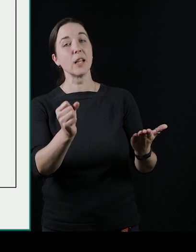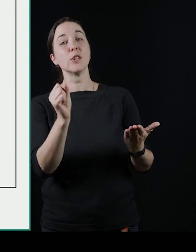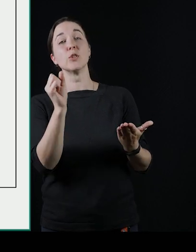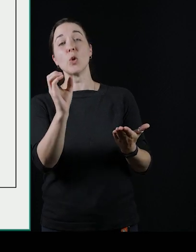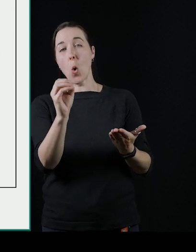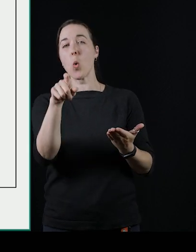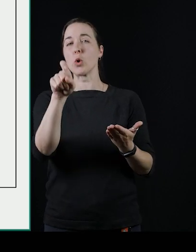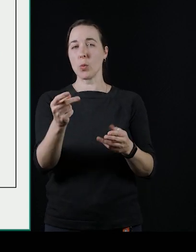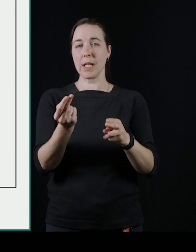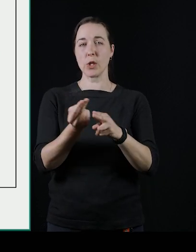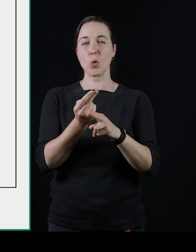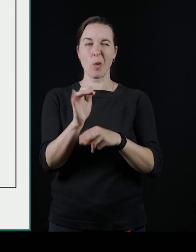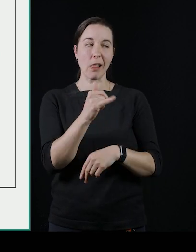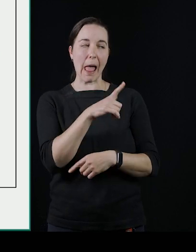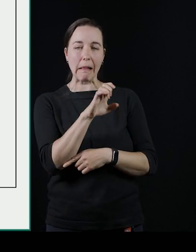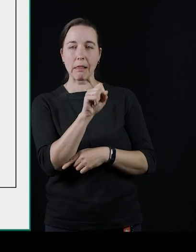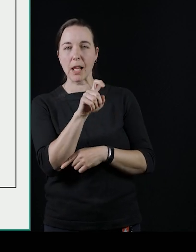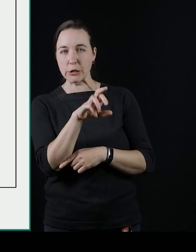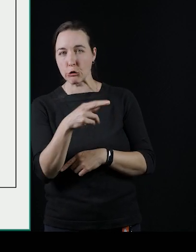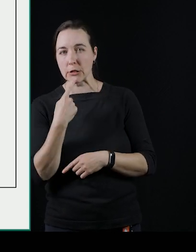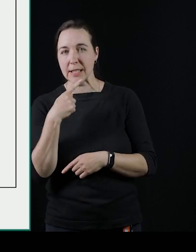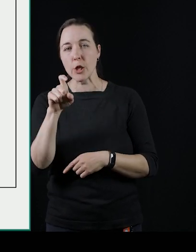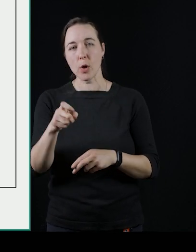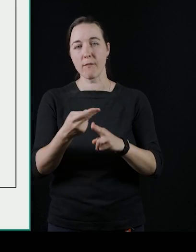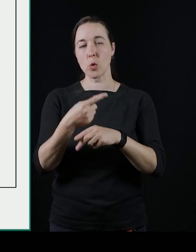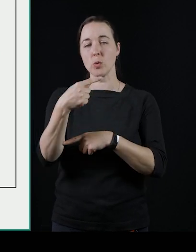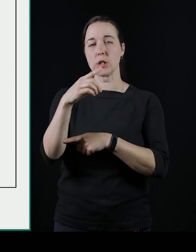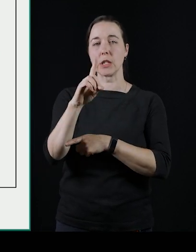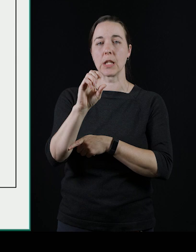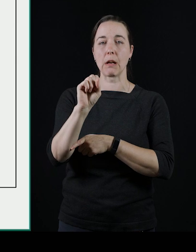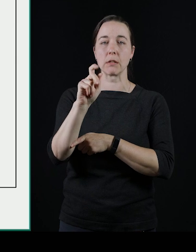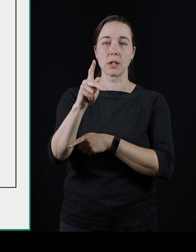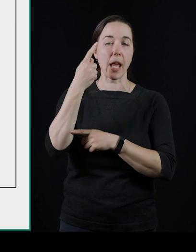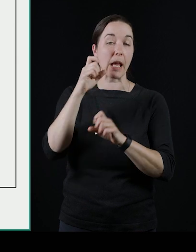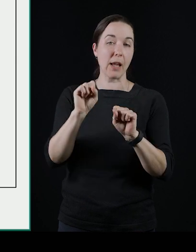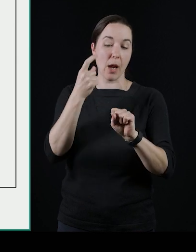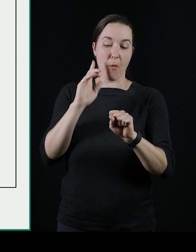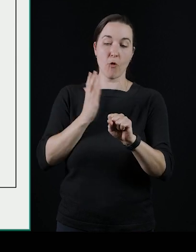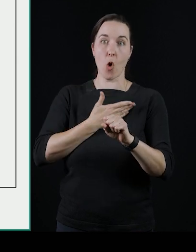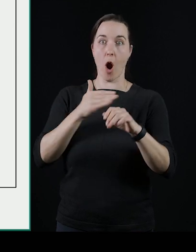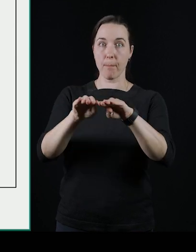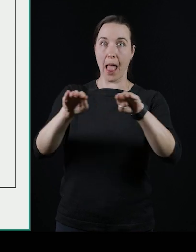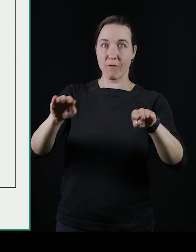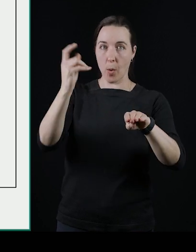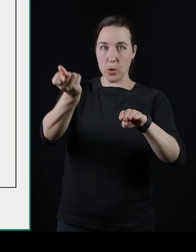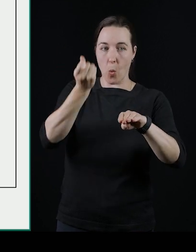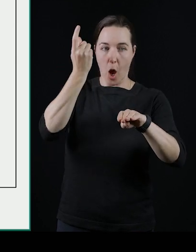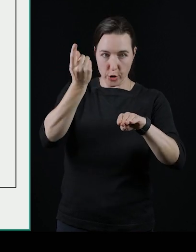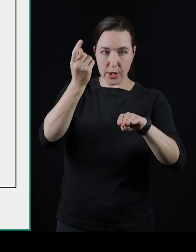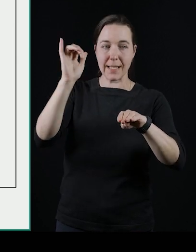So you need to use, as Lester said, you need to use the SDK in order for our platform to understand the shelf